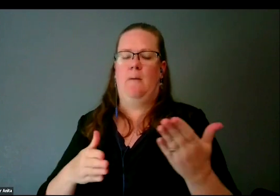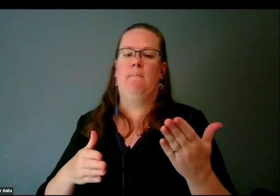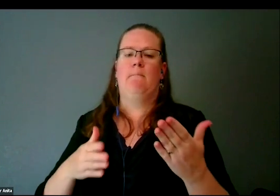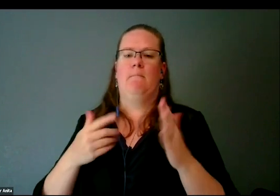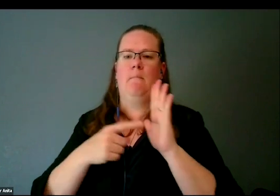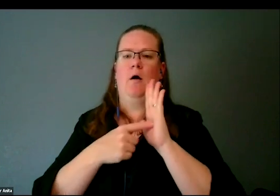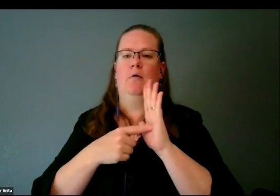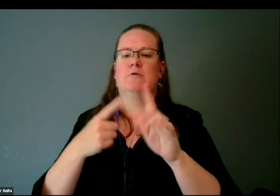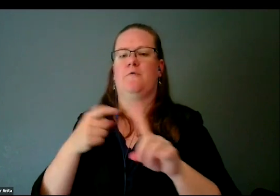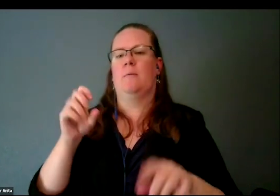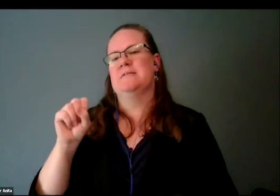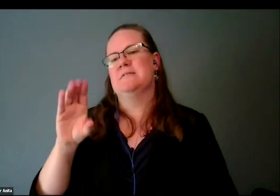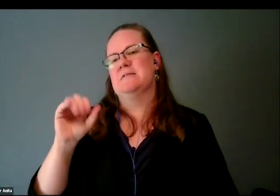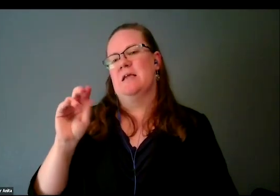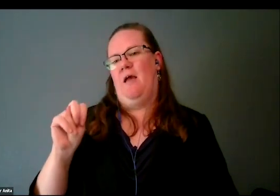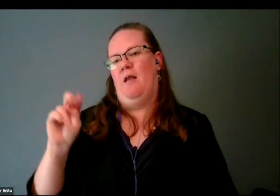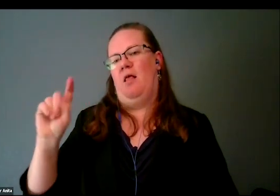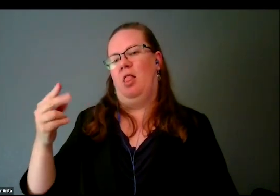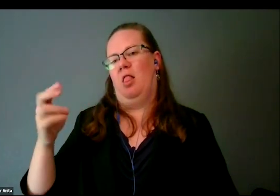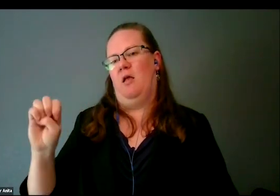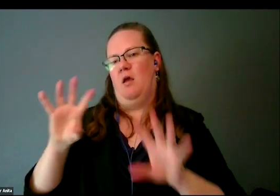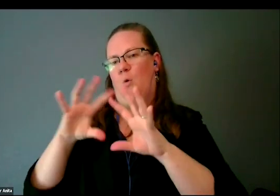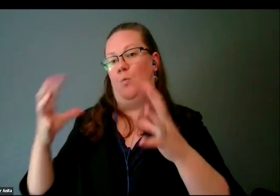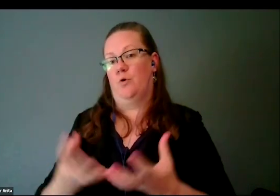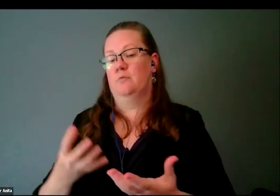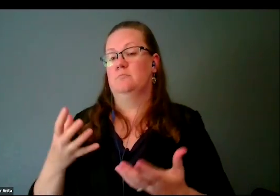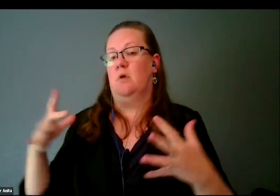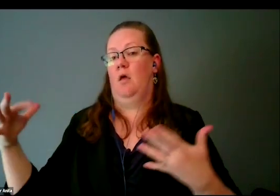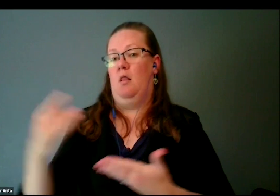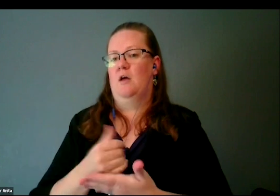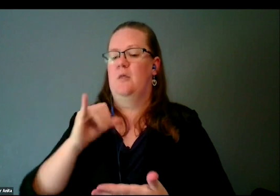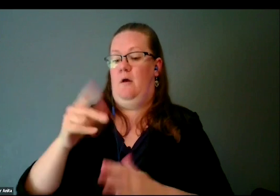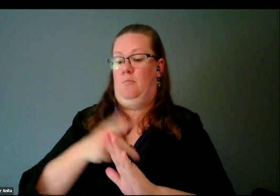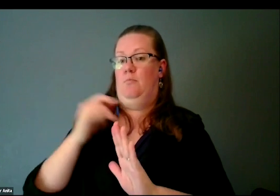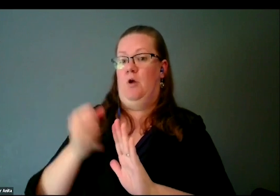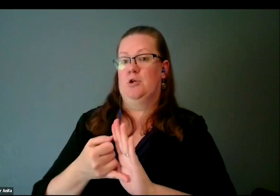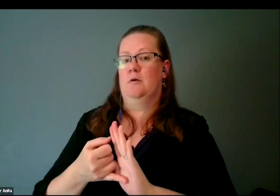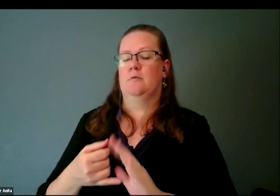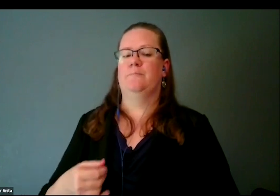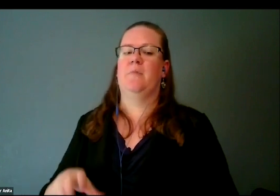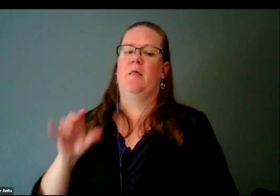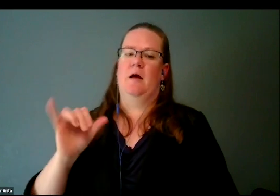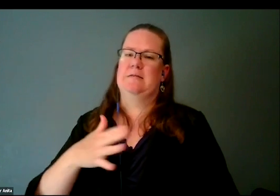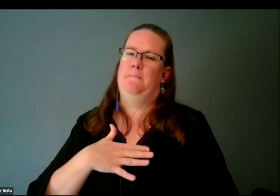If you're not familiar with that, the Scan the World Project is on my mini factory.